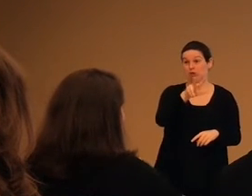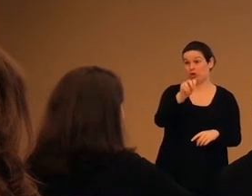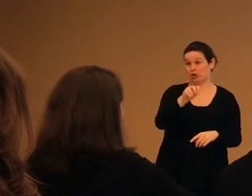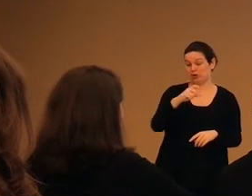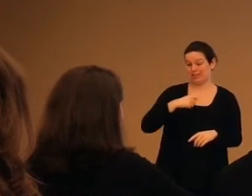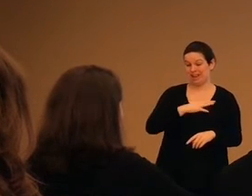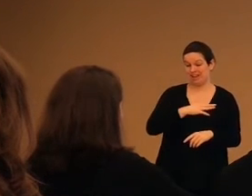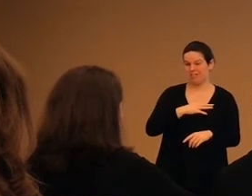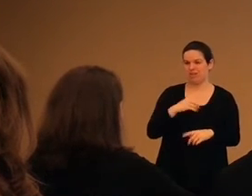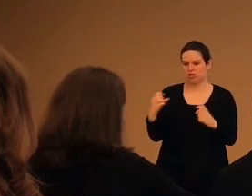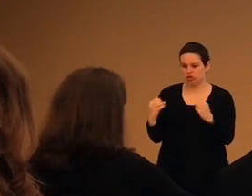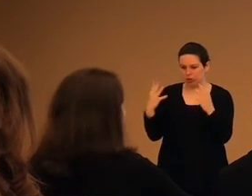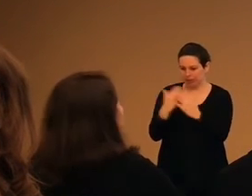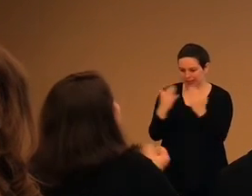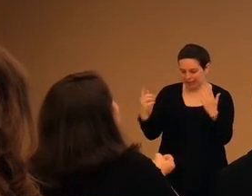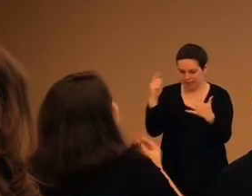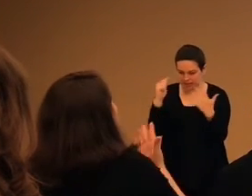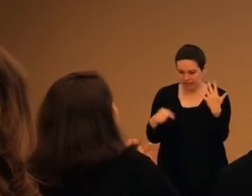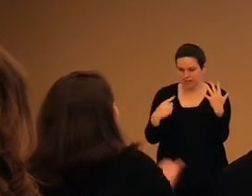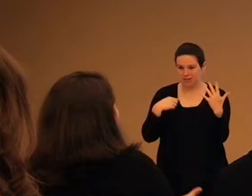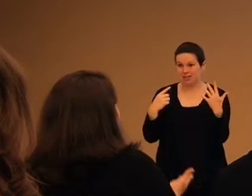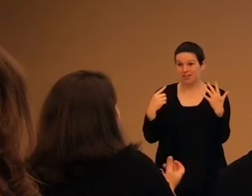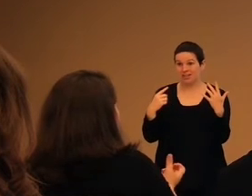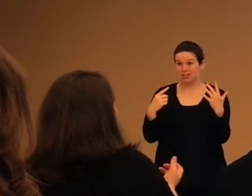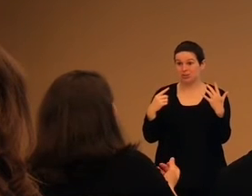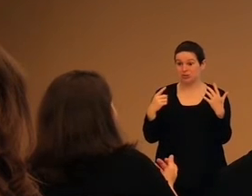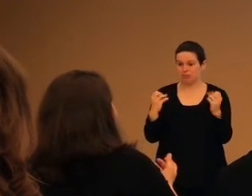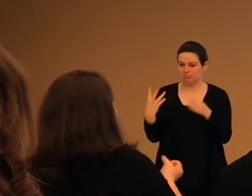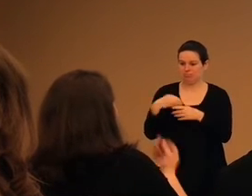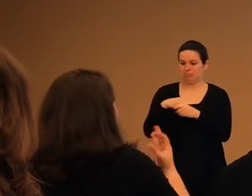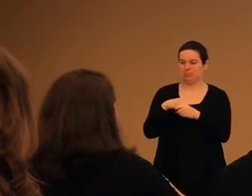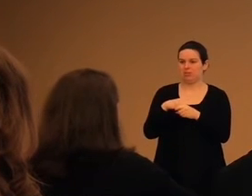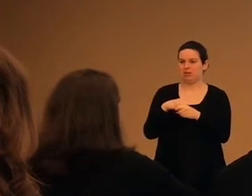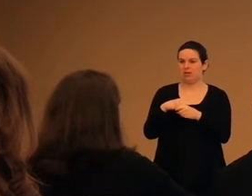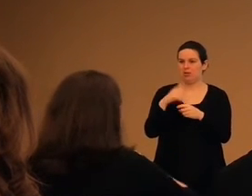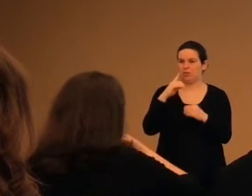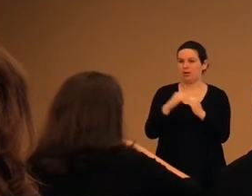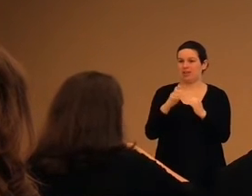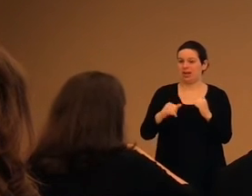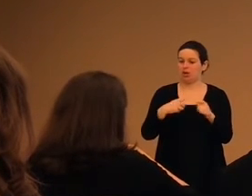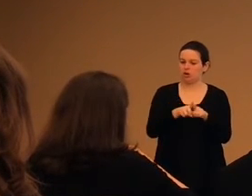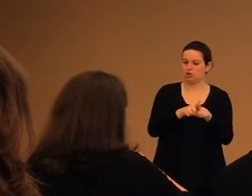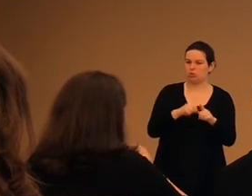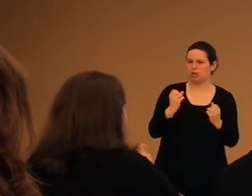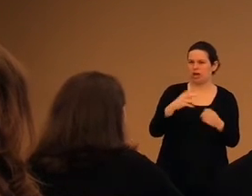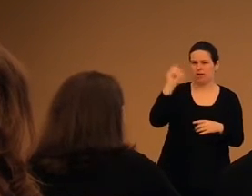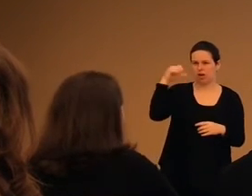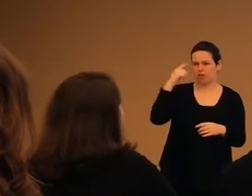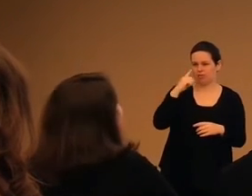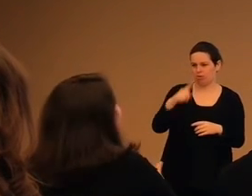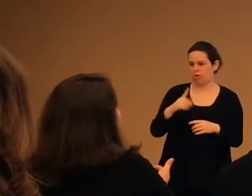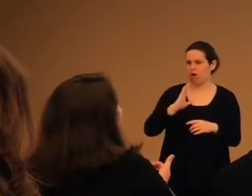So many things that so many people are talented at and we also do a lot of audio for exhibits, so we have an in-house